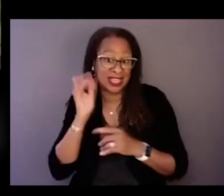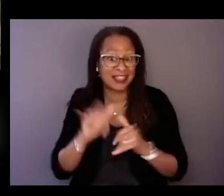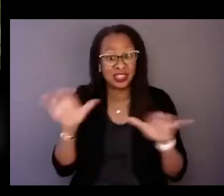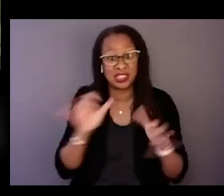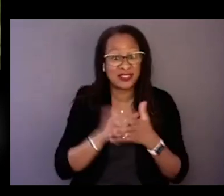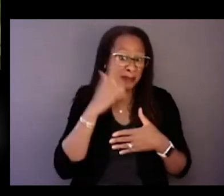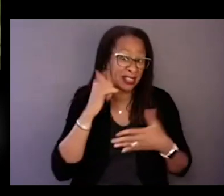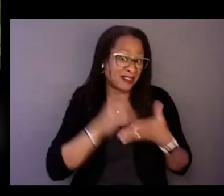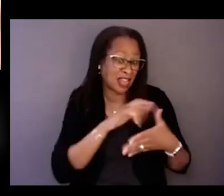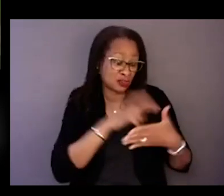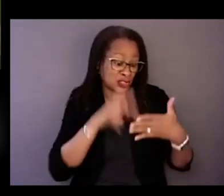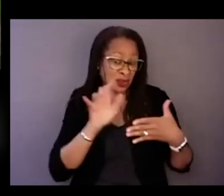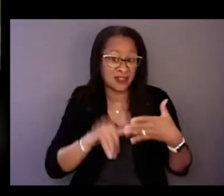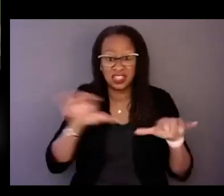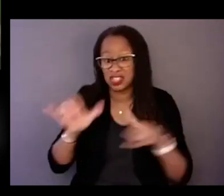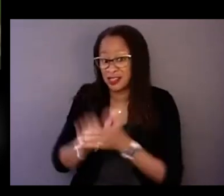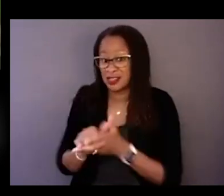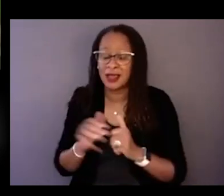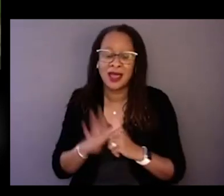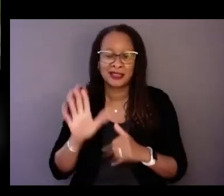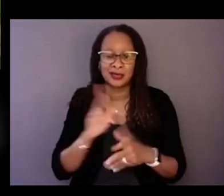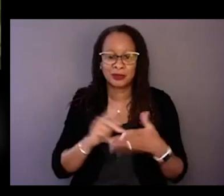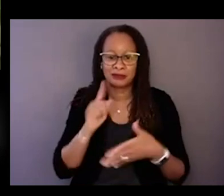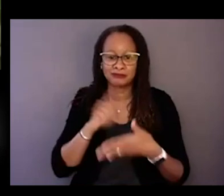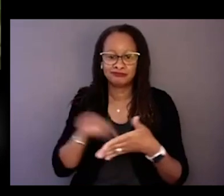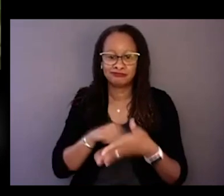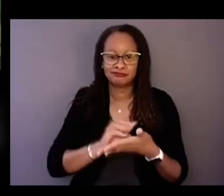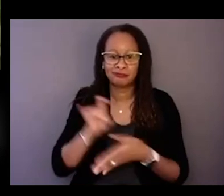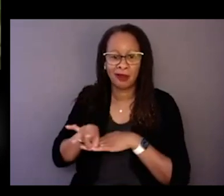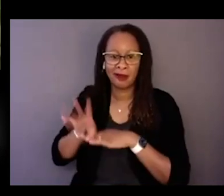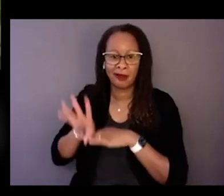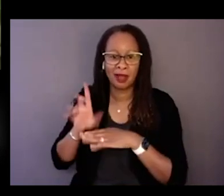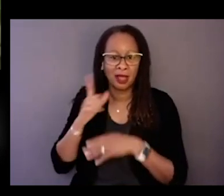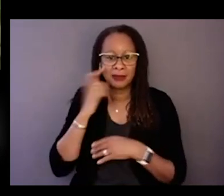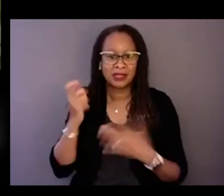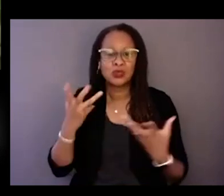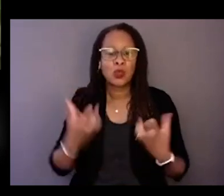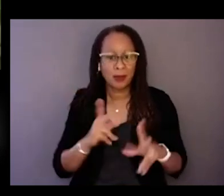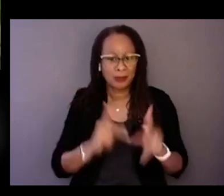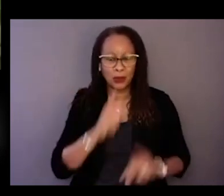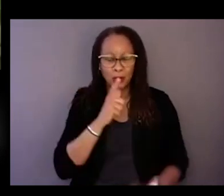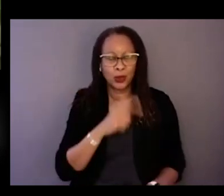And so those people, we would cross out right away because we wanted people who really wanted to speak.